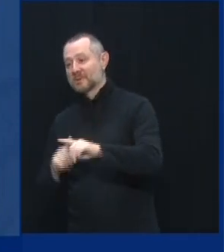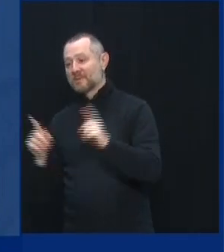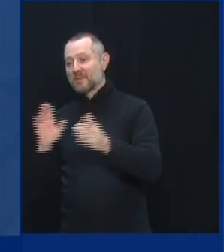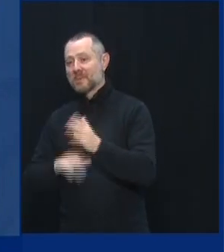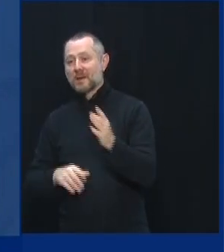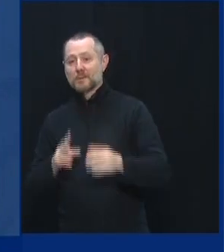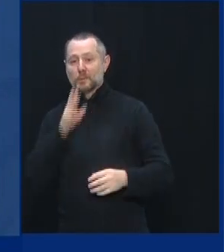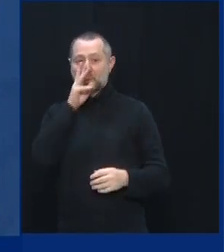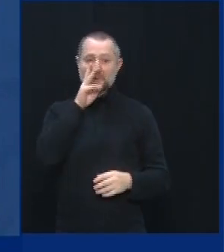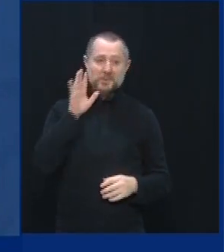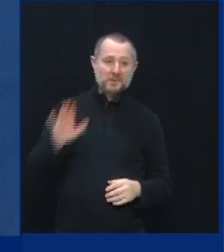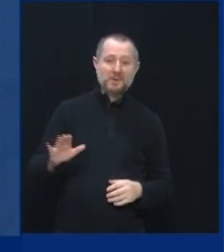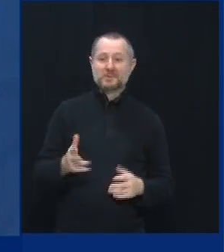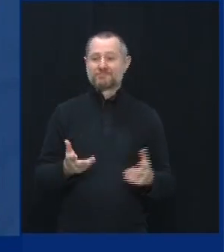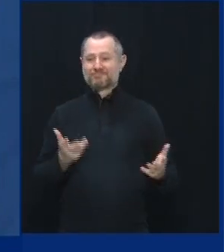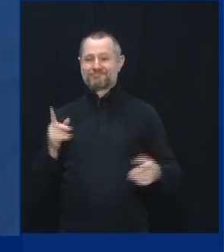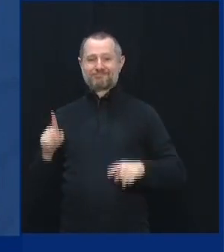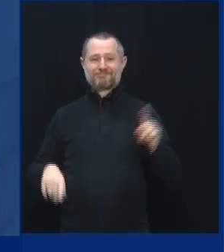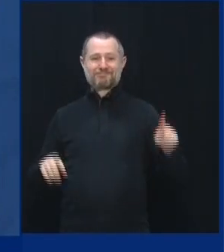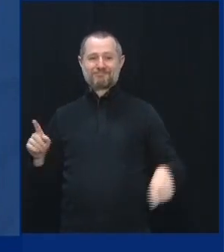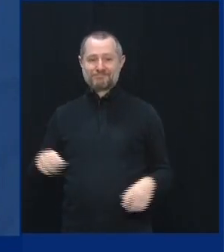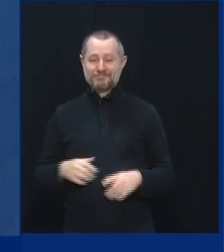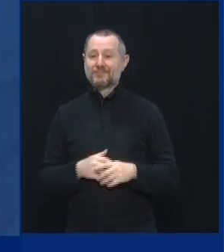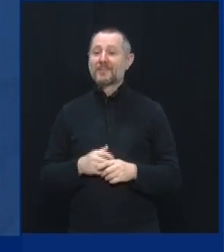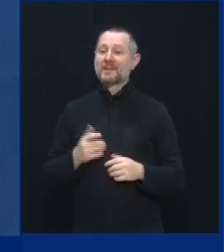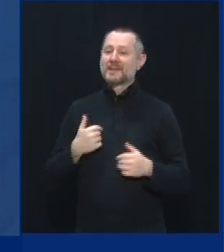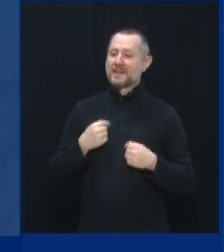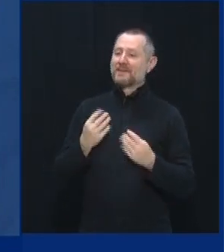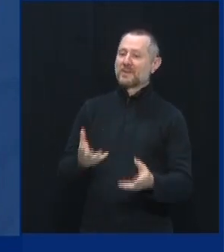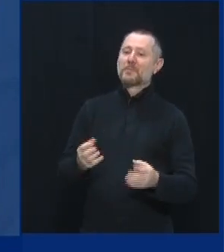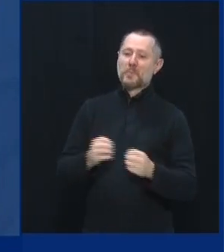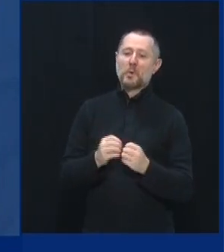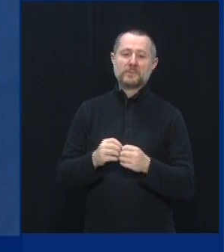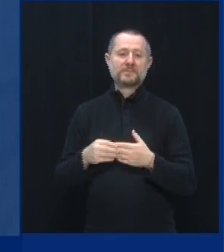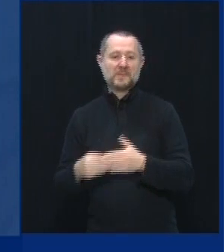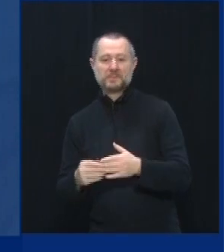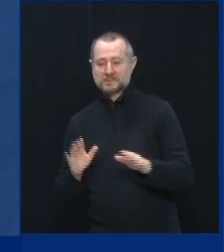DIFFERENT AN ERIE COUNTY. PROCHESTER A LITTLE DIFFERENT